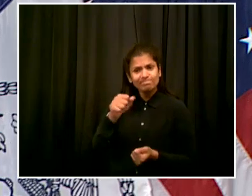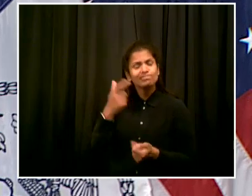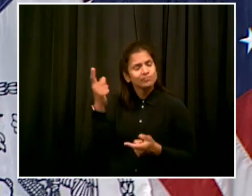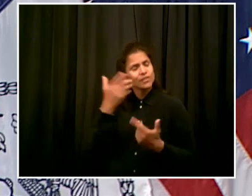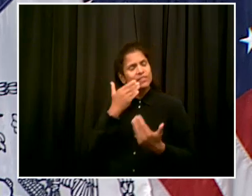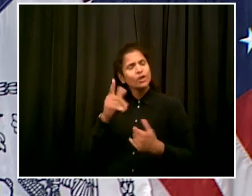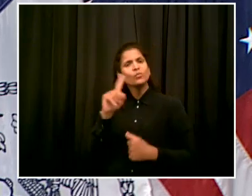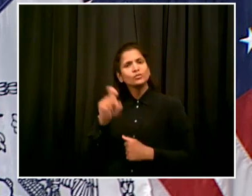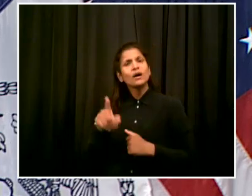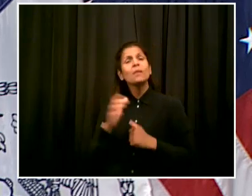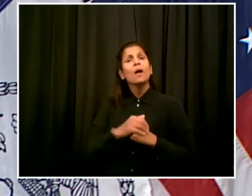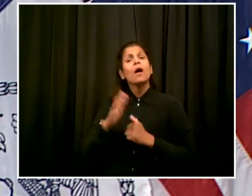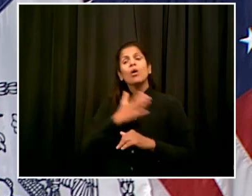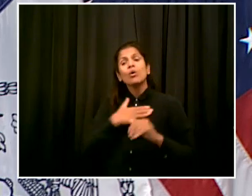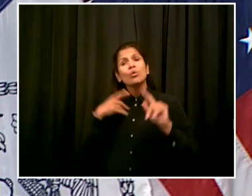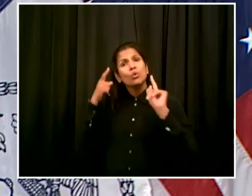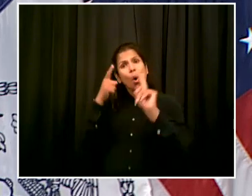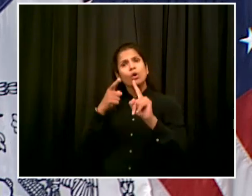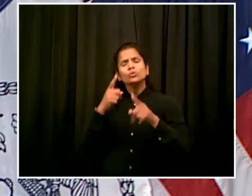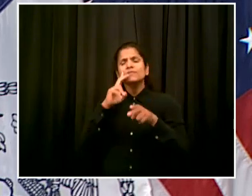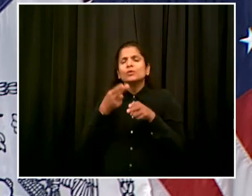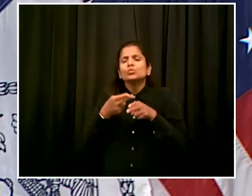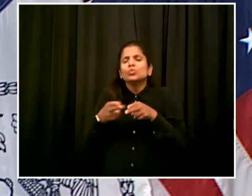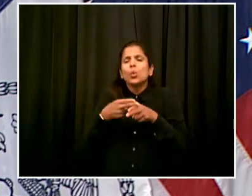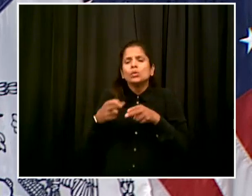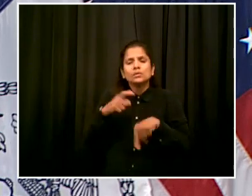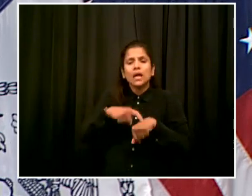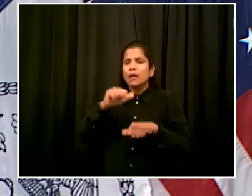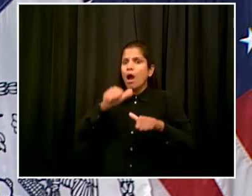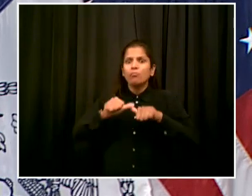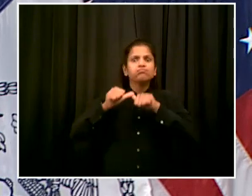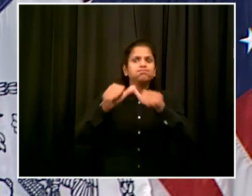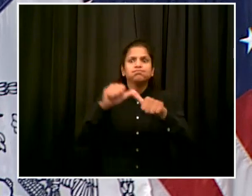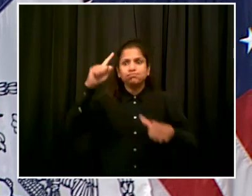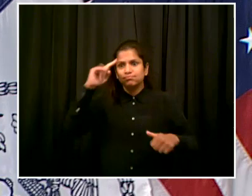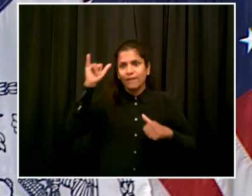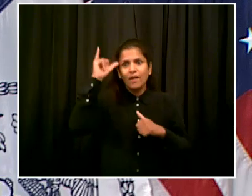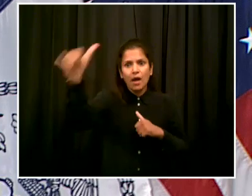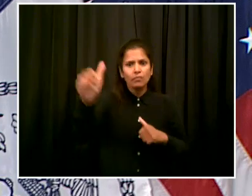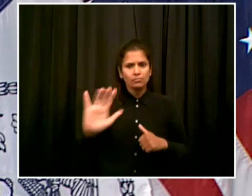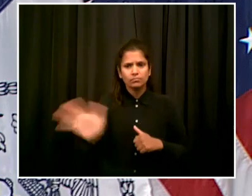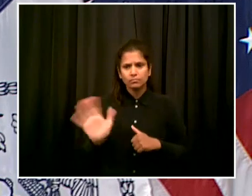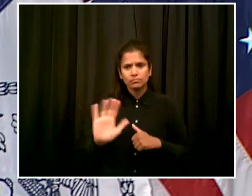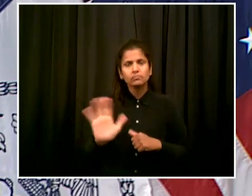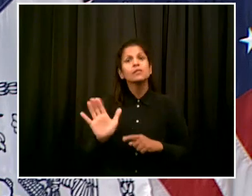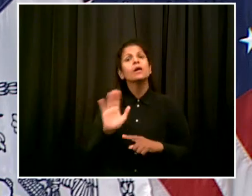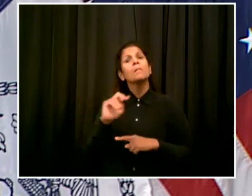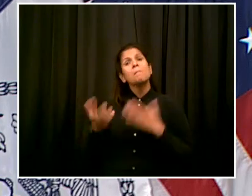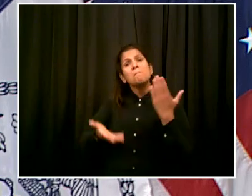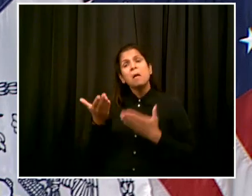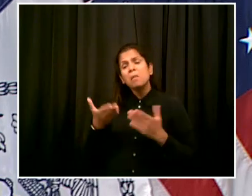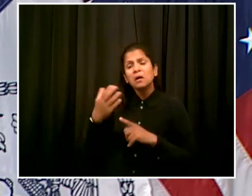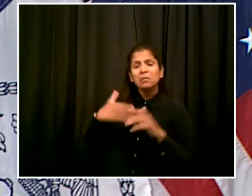HOMEWORK. THE GOAL IS TO TICONNUE TO DEAL WITH THE SHORT- TERM. LET'S SAY, SIX MONTHS. WHILE WE ARE DEALING WITH